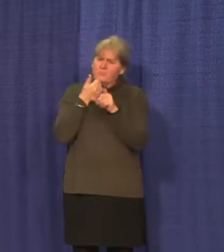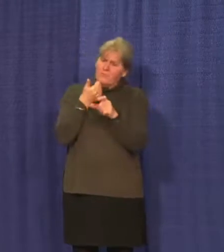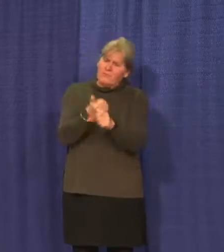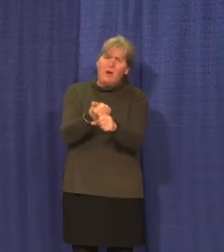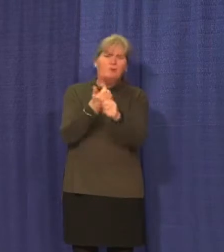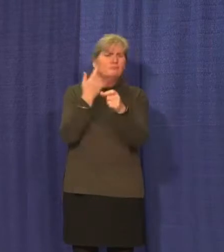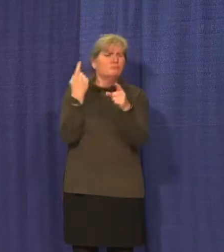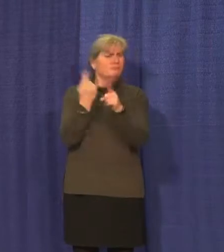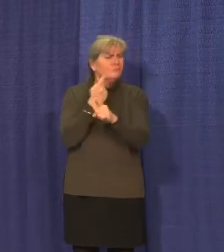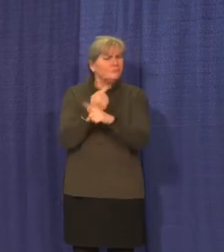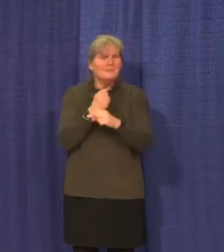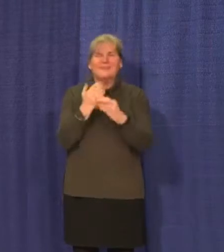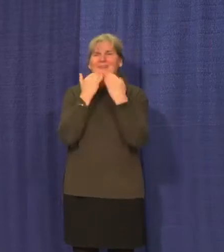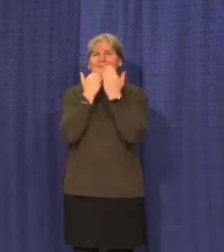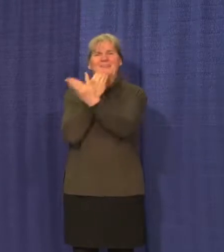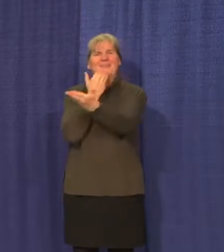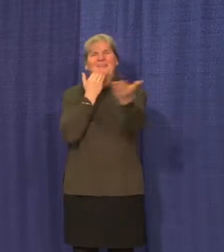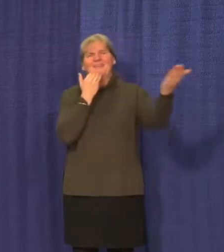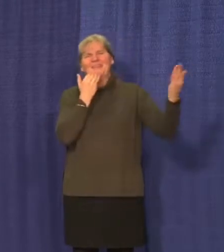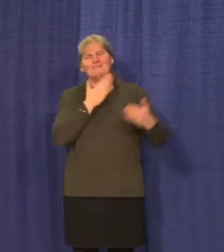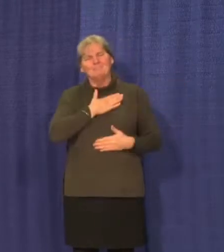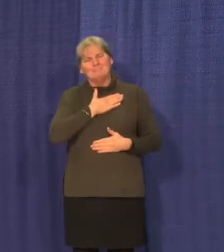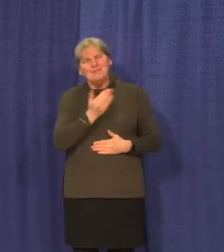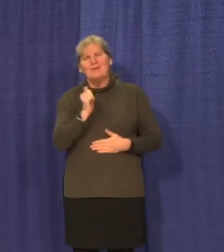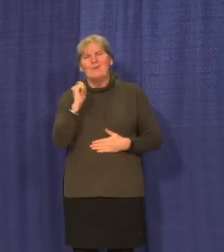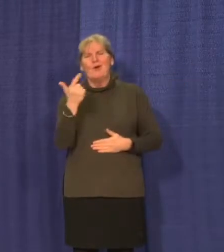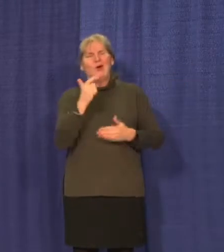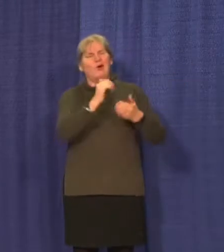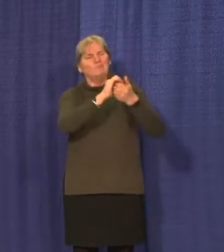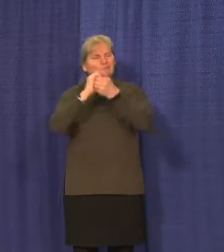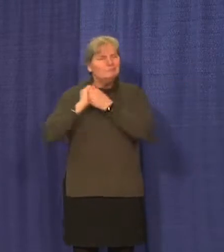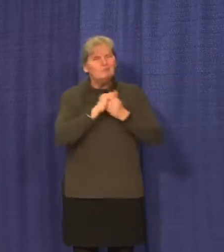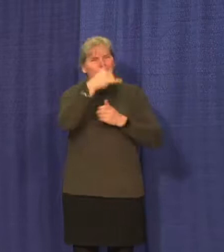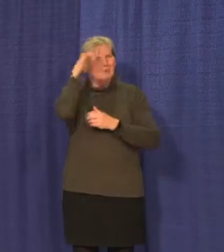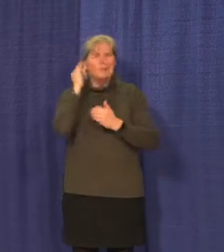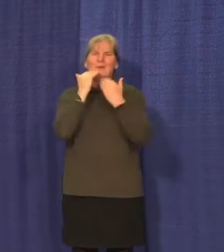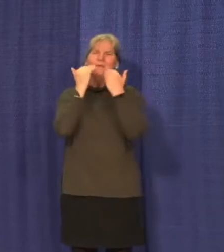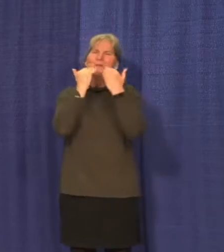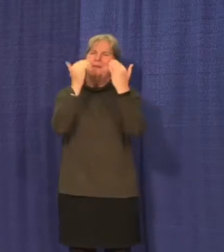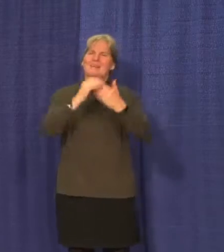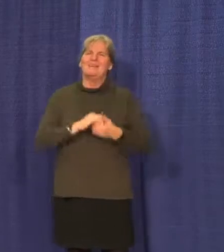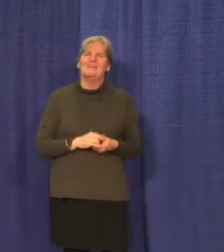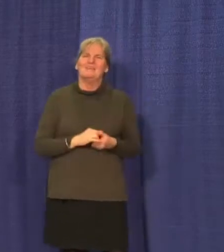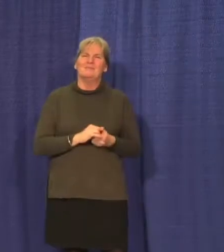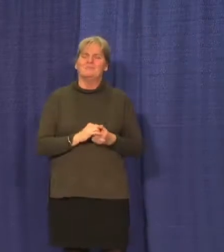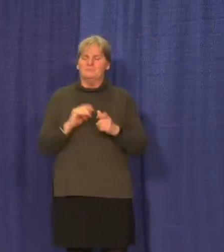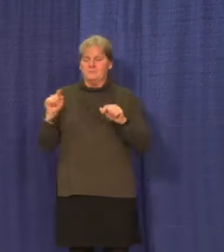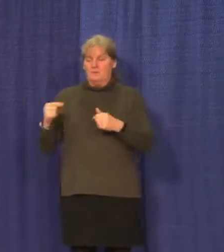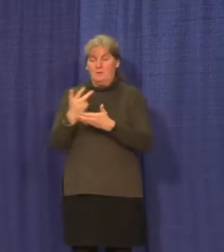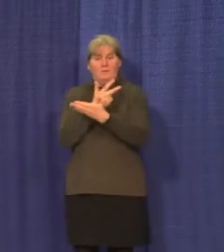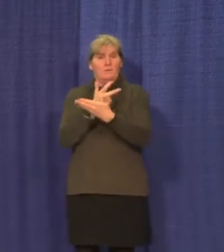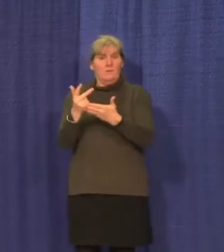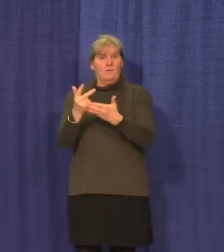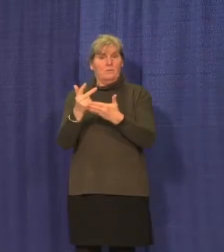Six and wearing a mask, thank you very much for your sacrifices for all of the communities. We are in our third week of